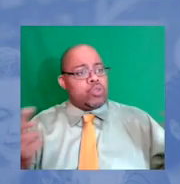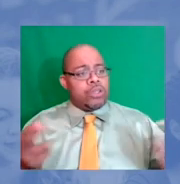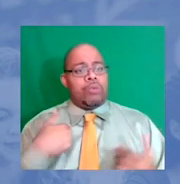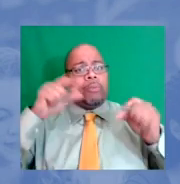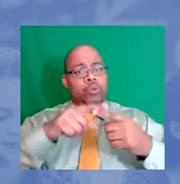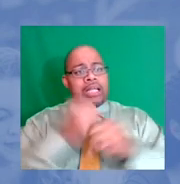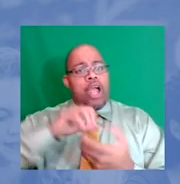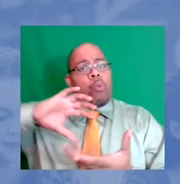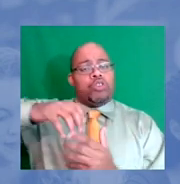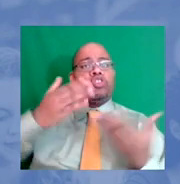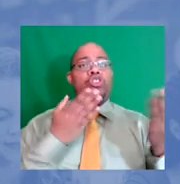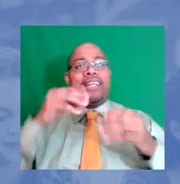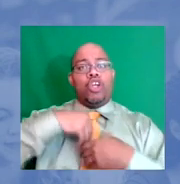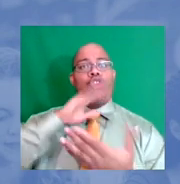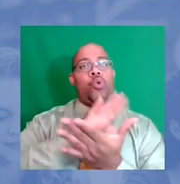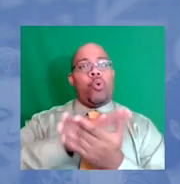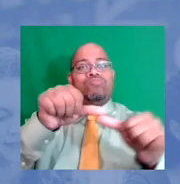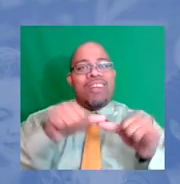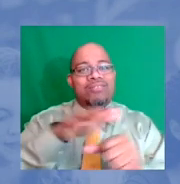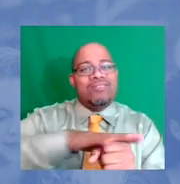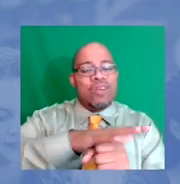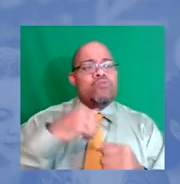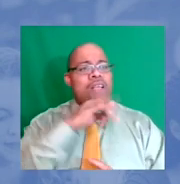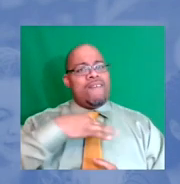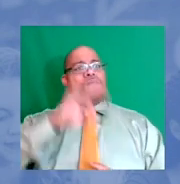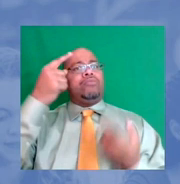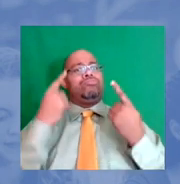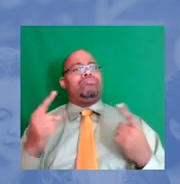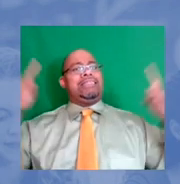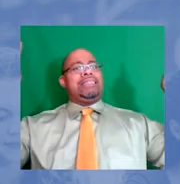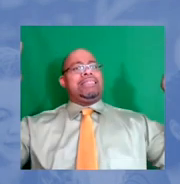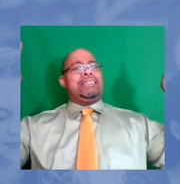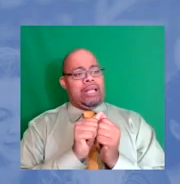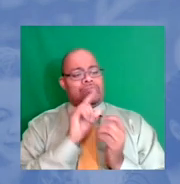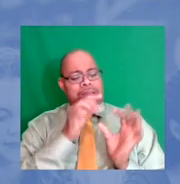SCHOOL SITE AND REALLY FOUND SUCCESS WITH LEANING INTO OUR FAMILIES AND DID THIS AGAIN